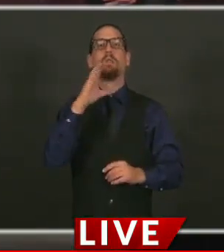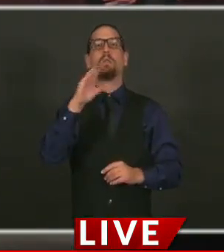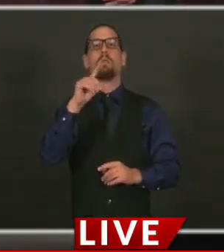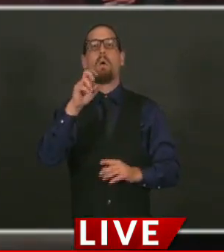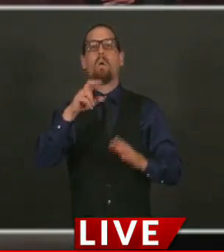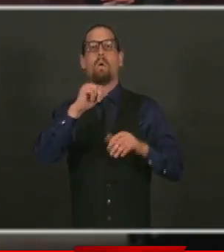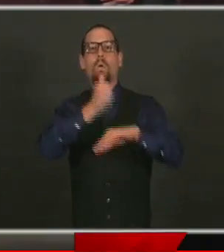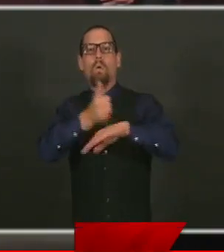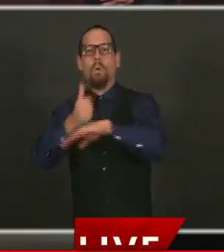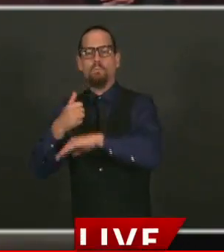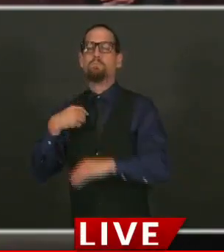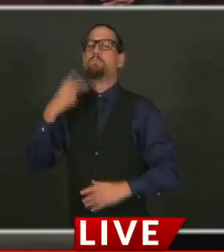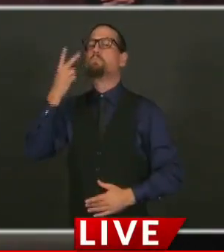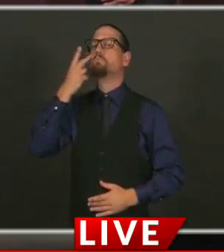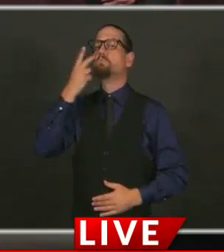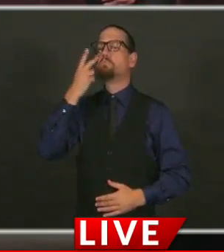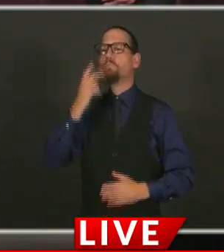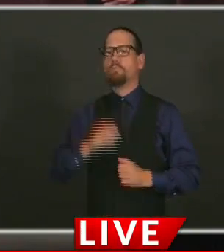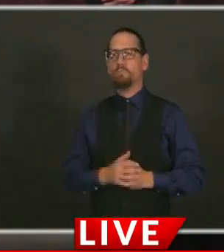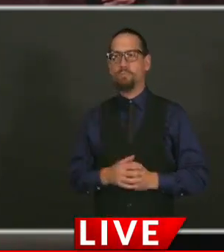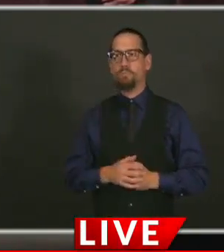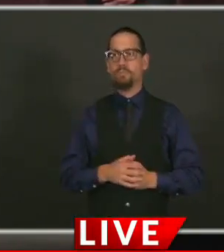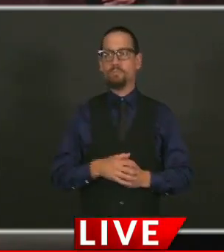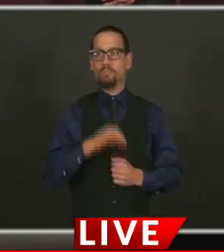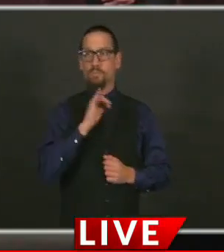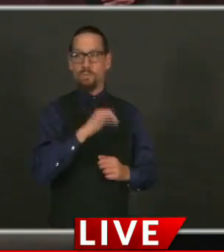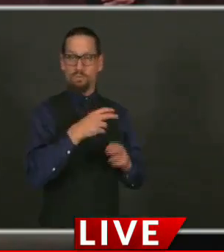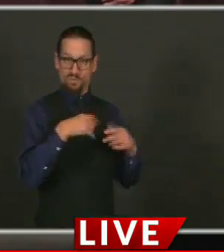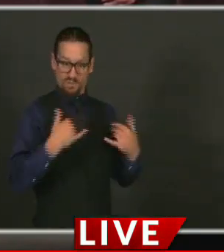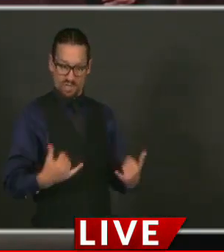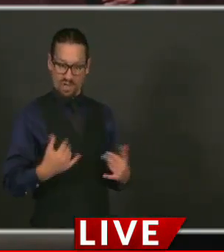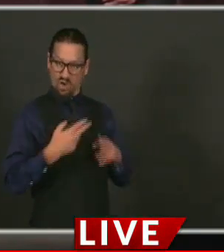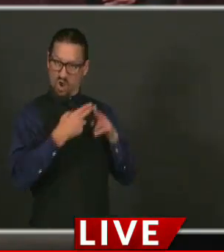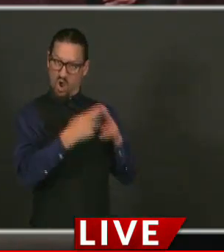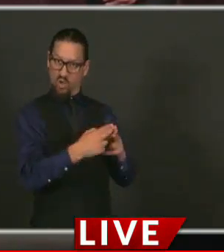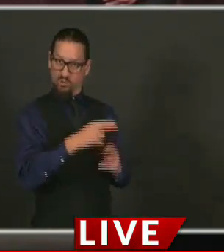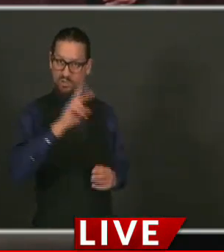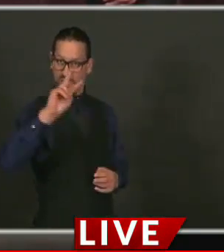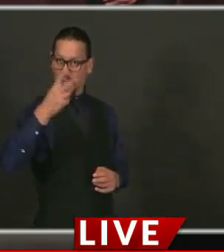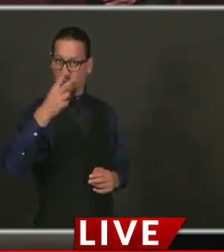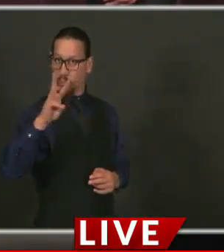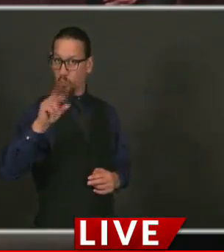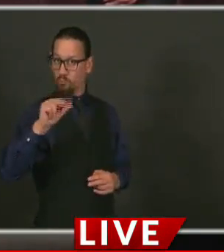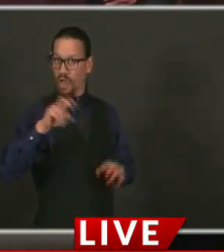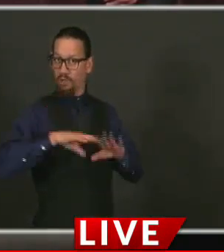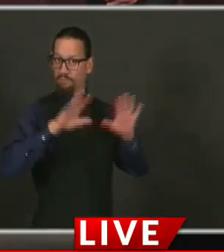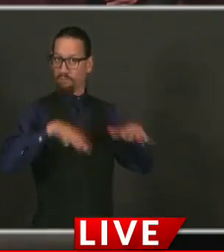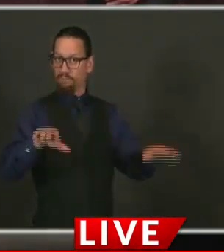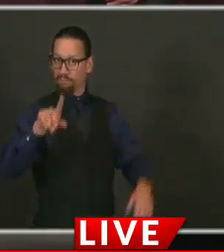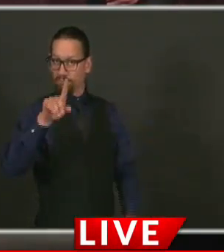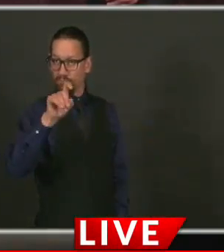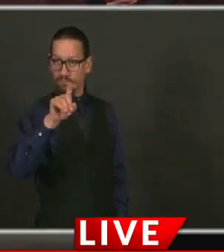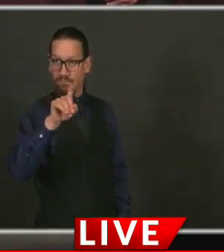THAT IS A LONG-WINDED WAY OF SAYING YES, THAT IS ON THE TABLE. WOULD YOU CONSIDER THIS A SECOND WAVE? YES.